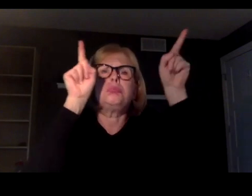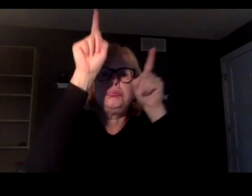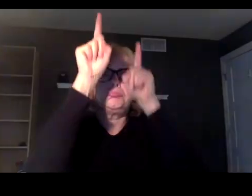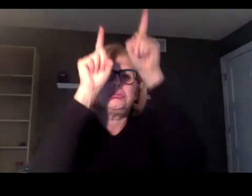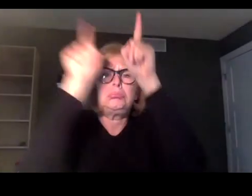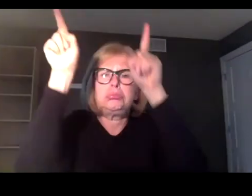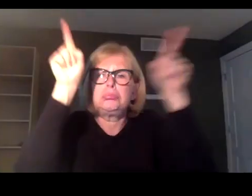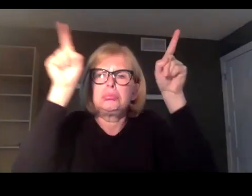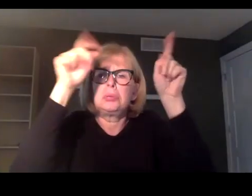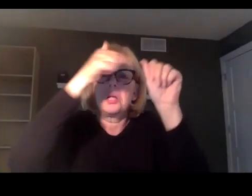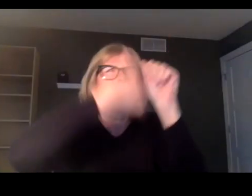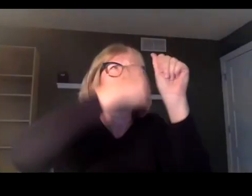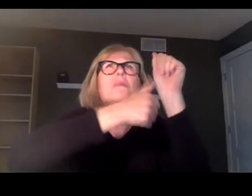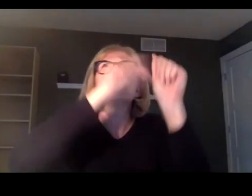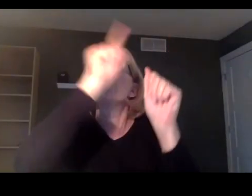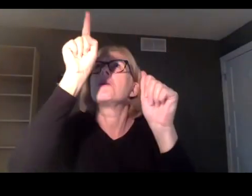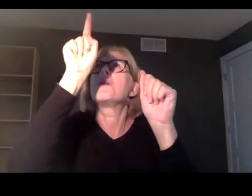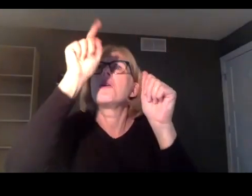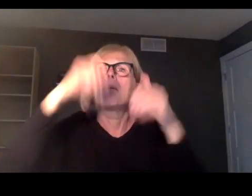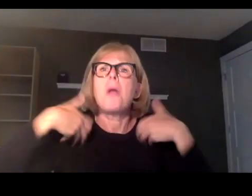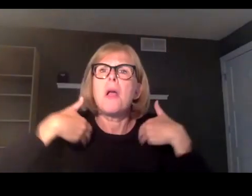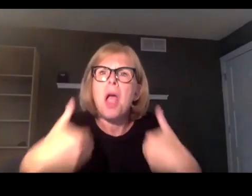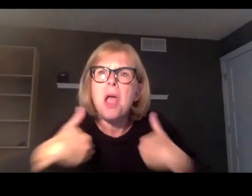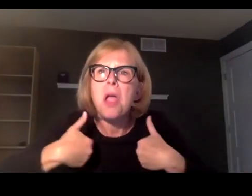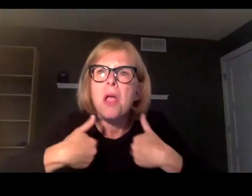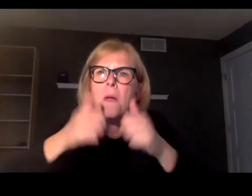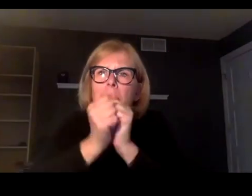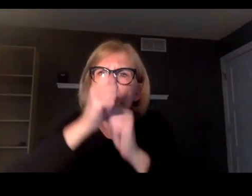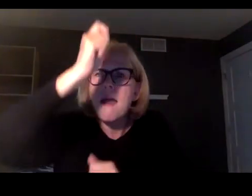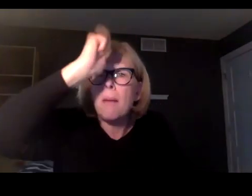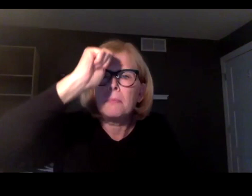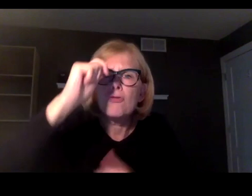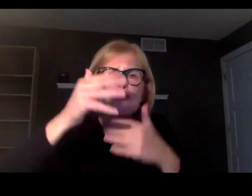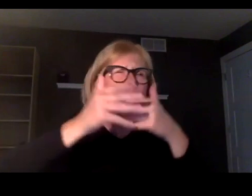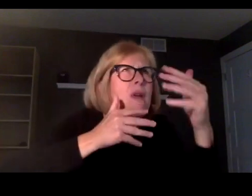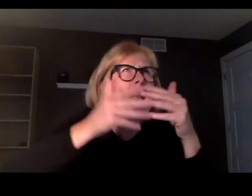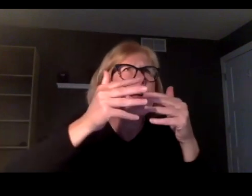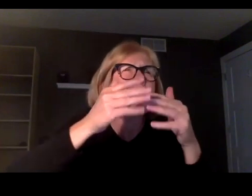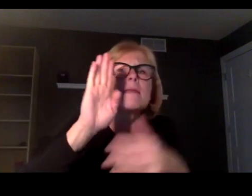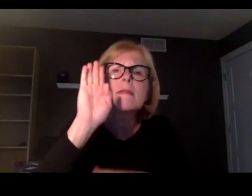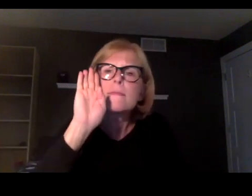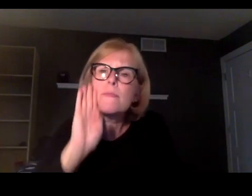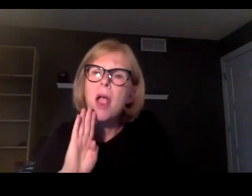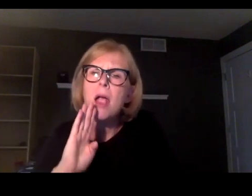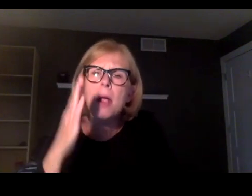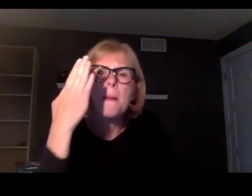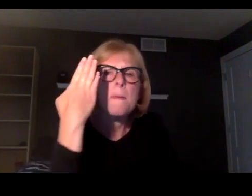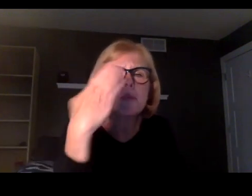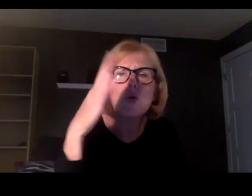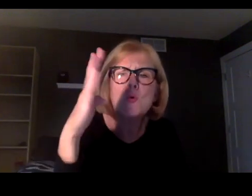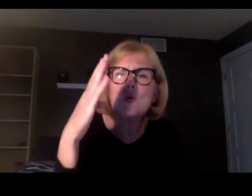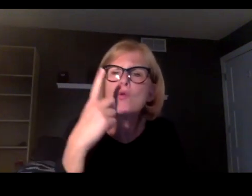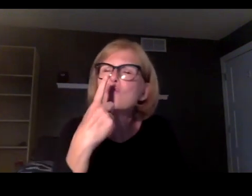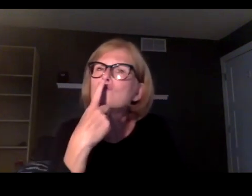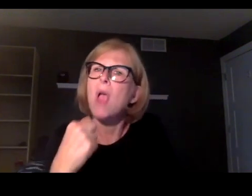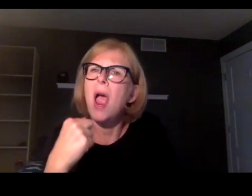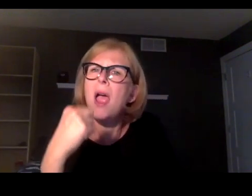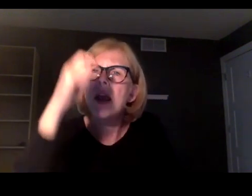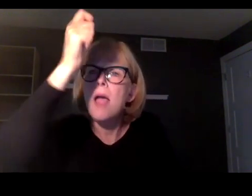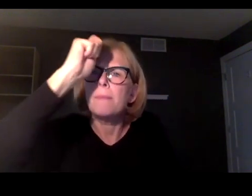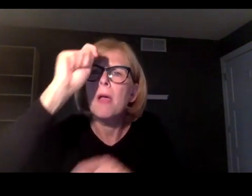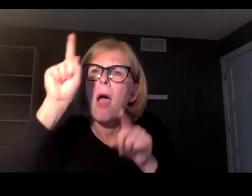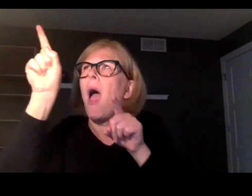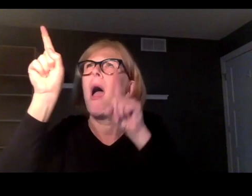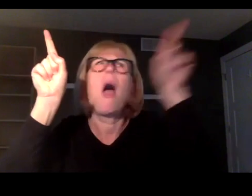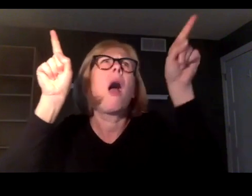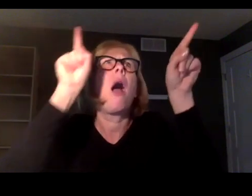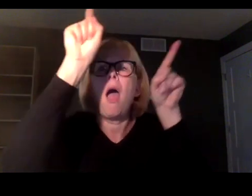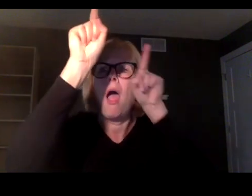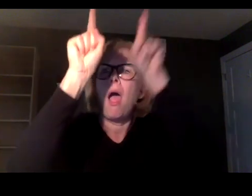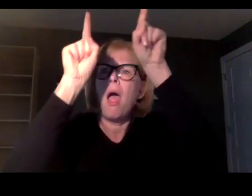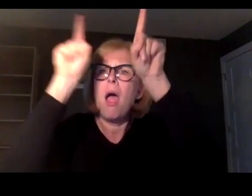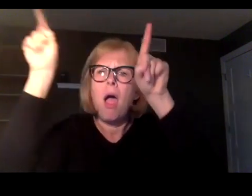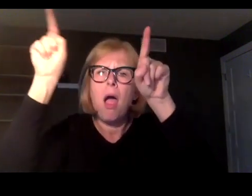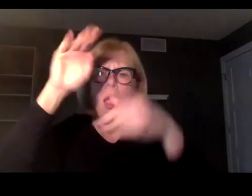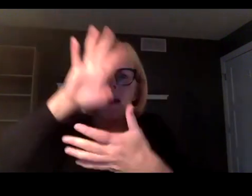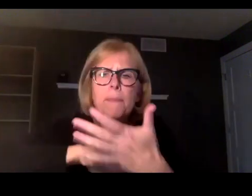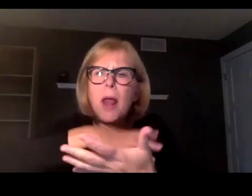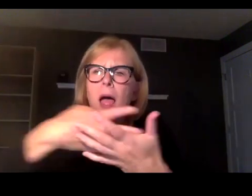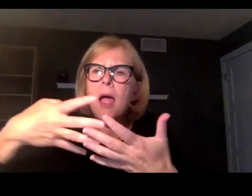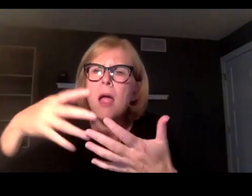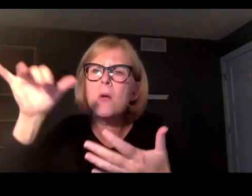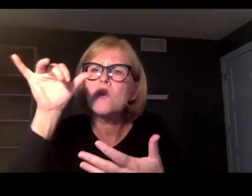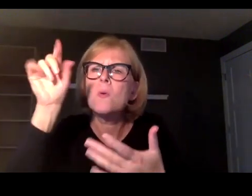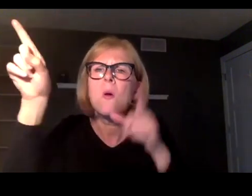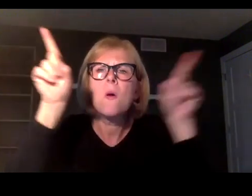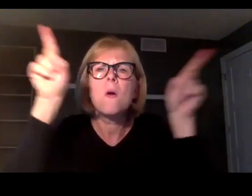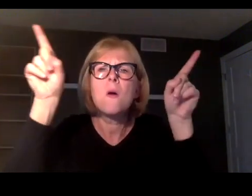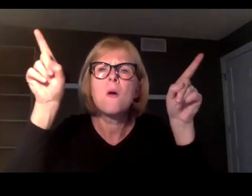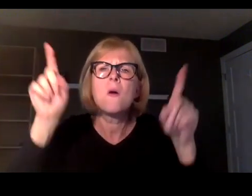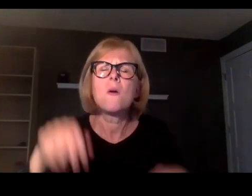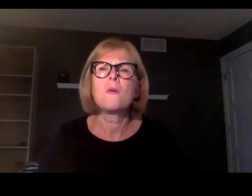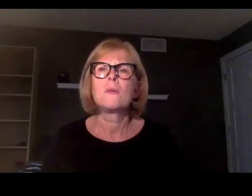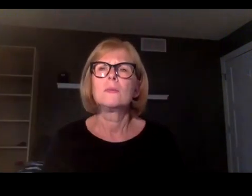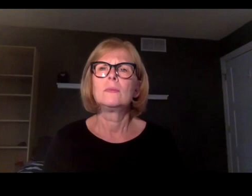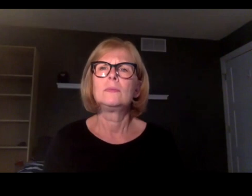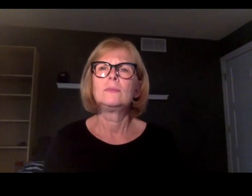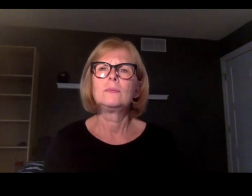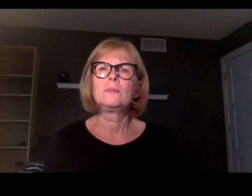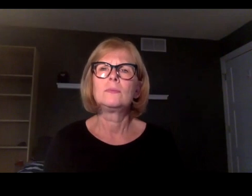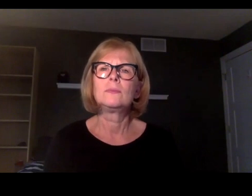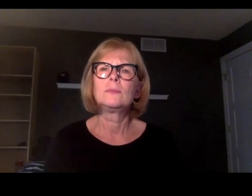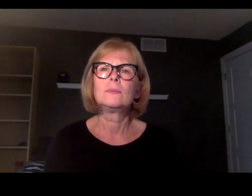or a brown, or a blue, or a red cap!